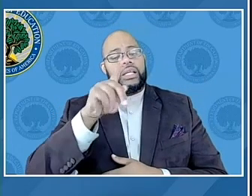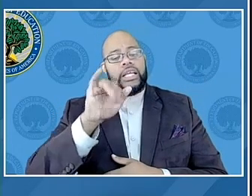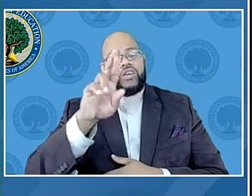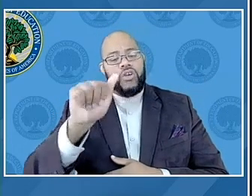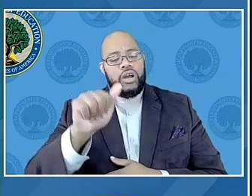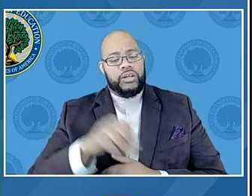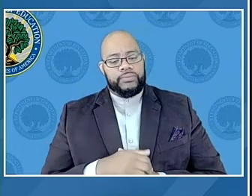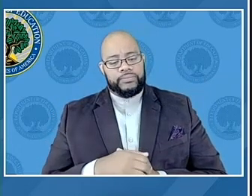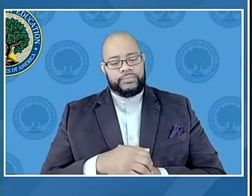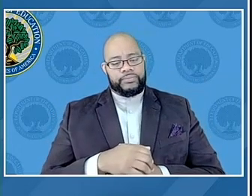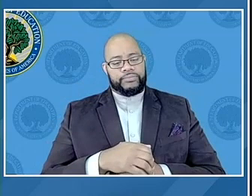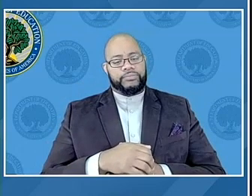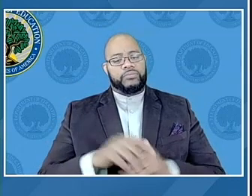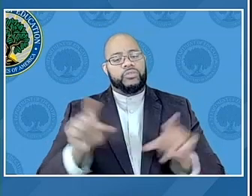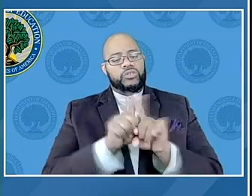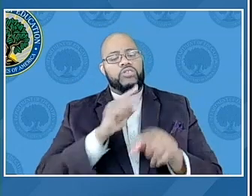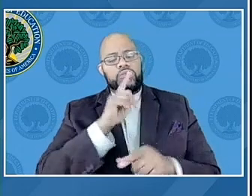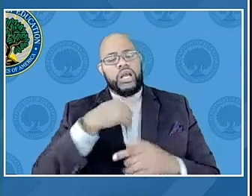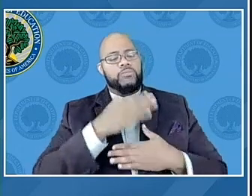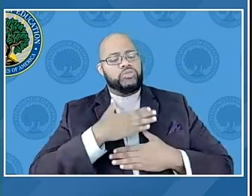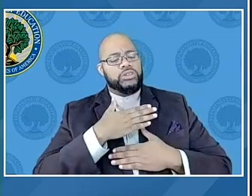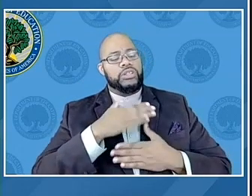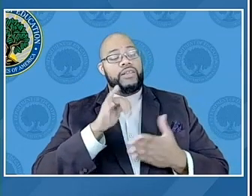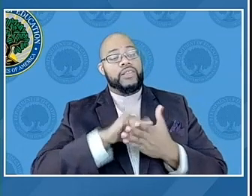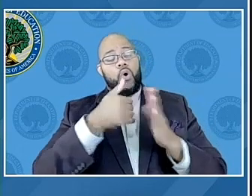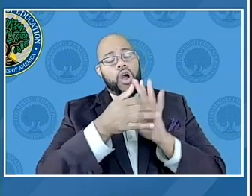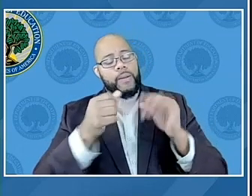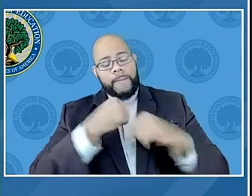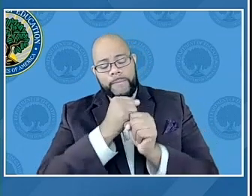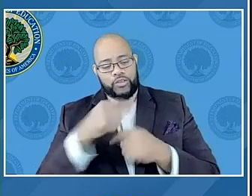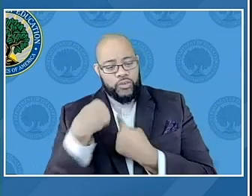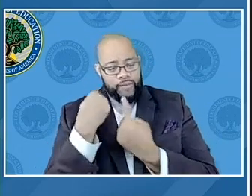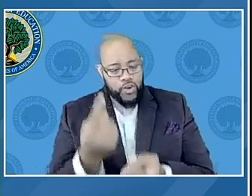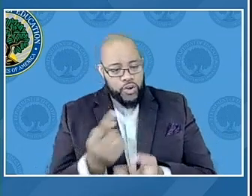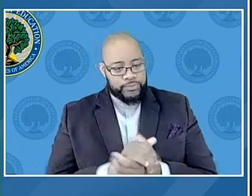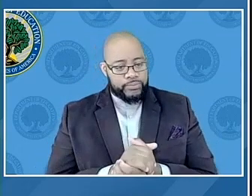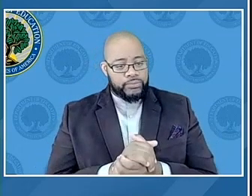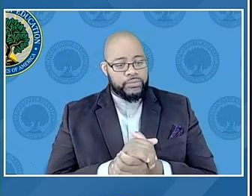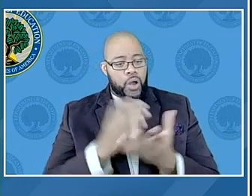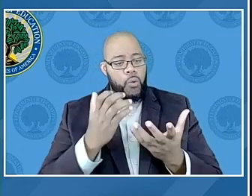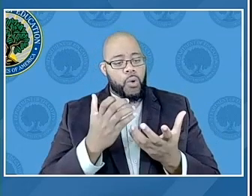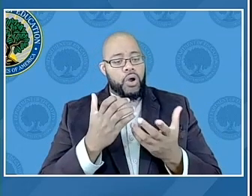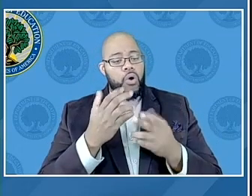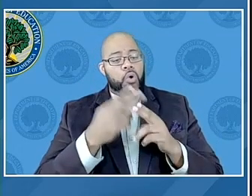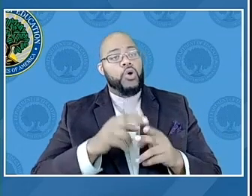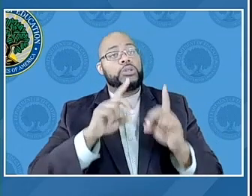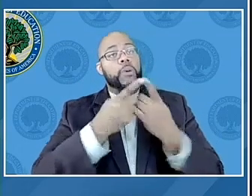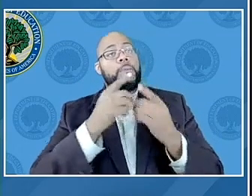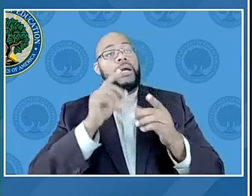I also really appreciate all the comments that have been made thus far. I would like to call the Department's attention to borrowers in default.